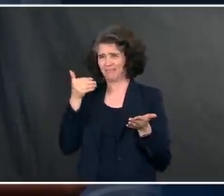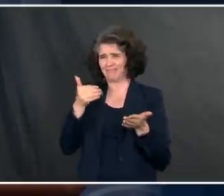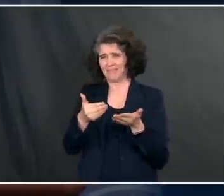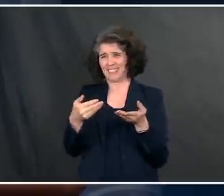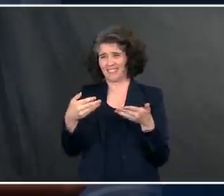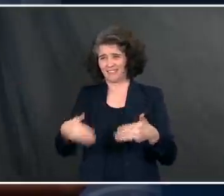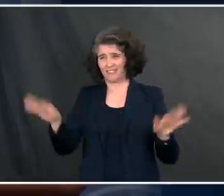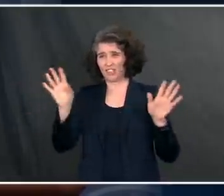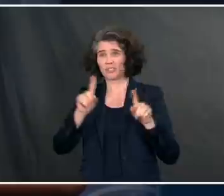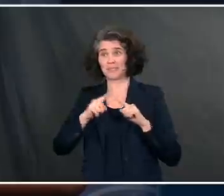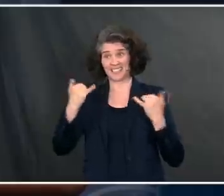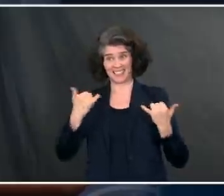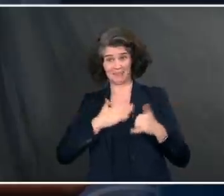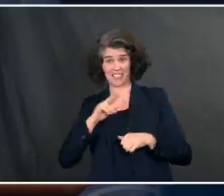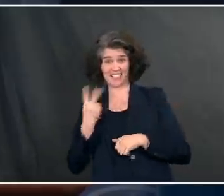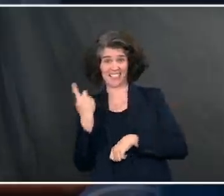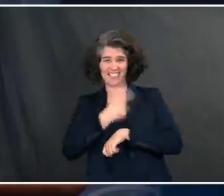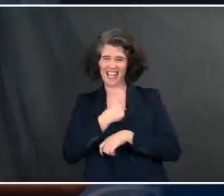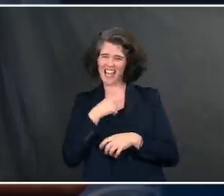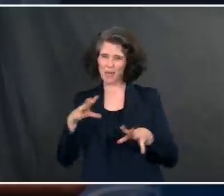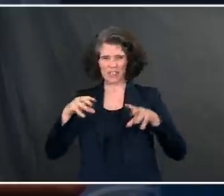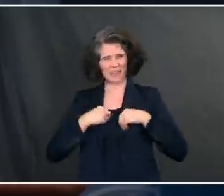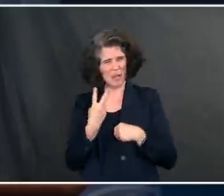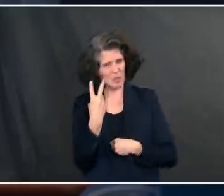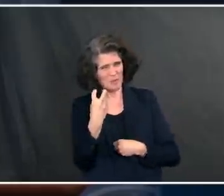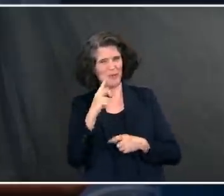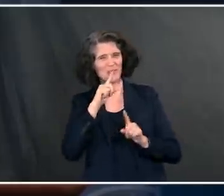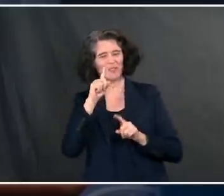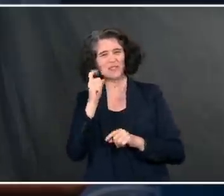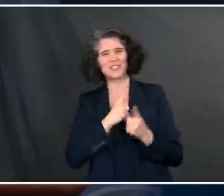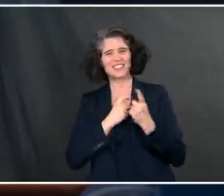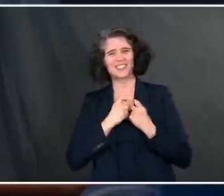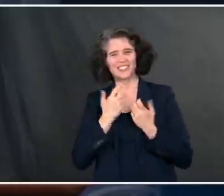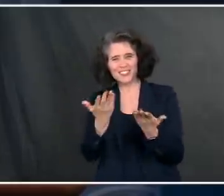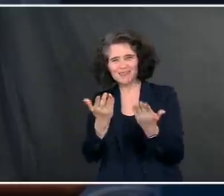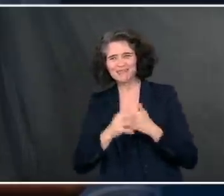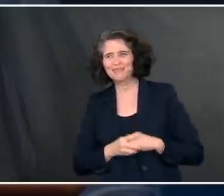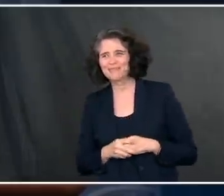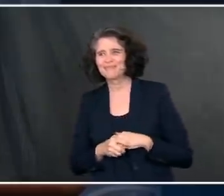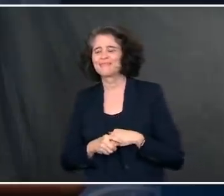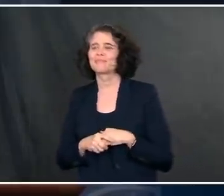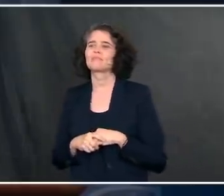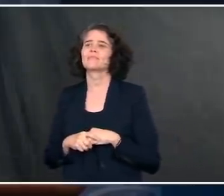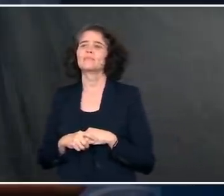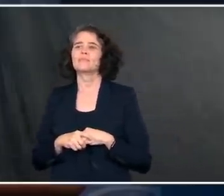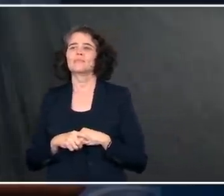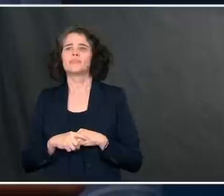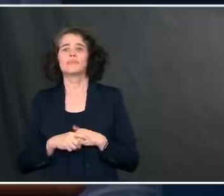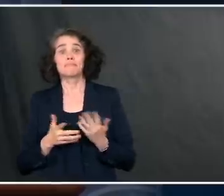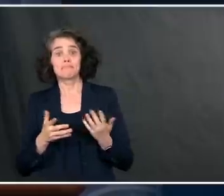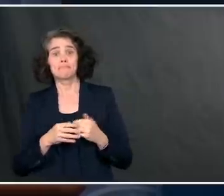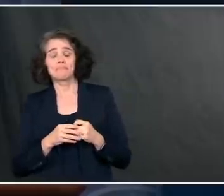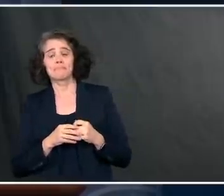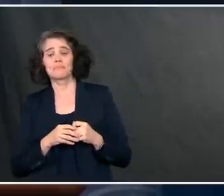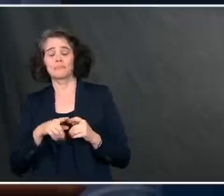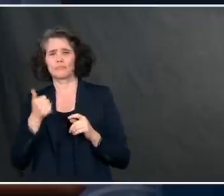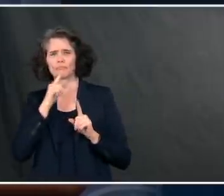But because it's my second day, let's take two more questions. Go ahead, in the back. The Press: About the pardon attorneys — Ms. Psaki: Yes. The Press: Is the President going to listen